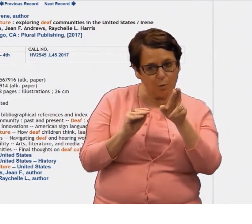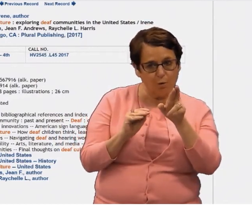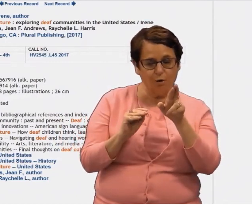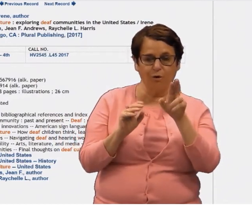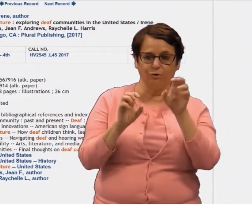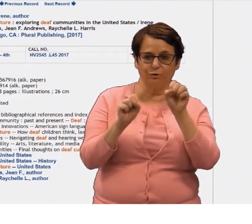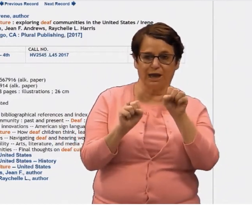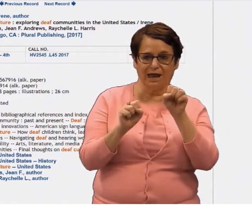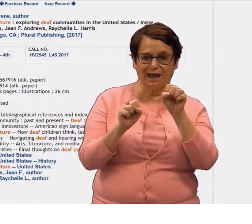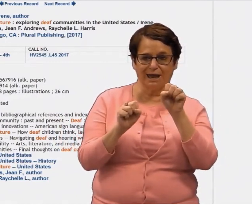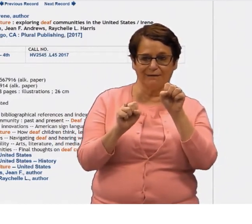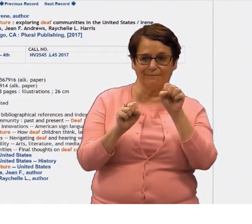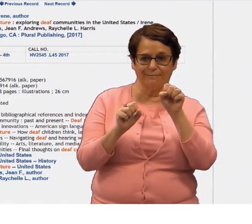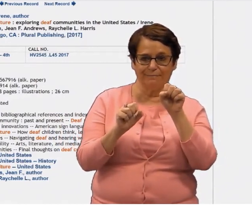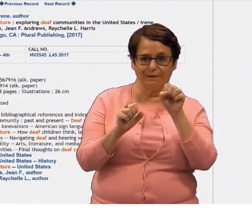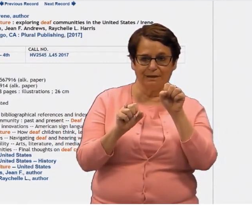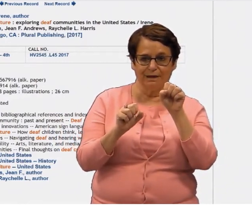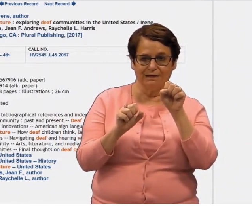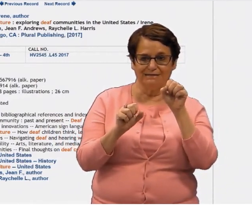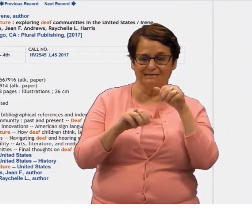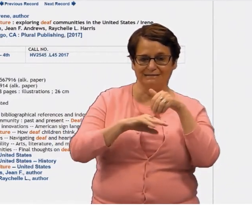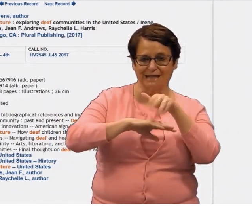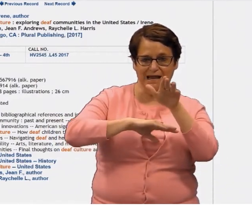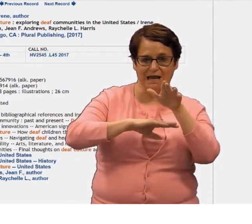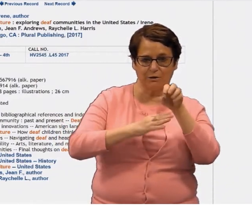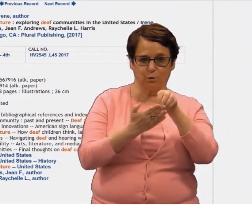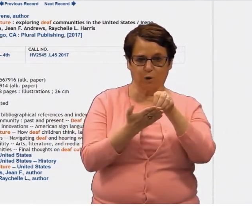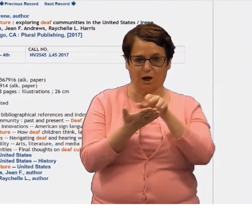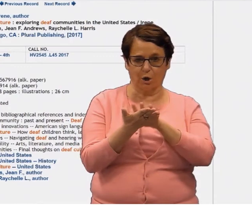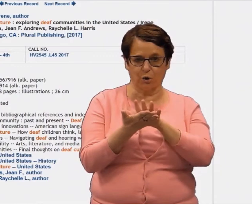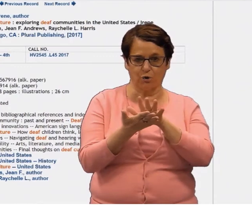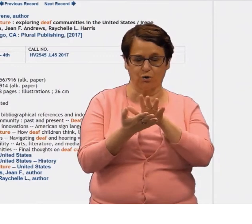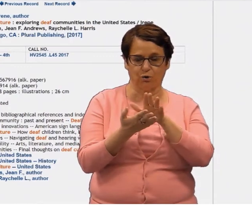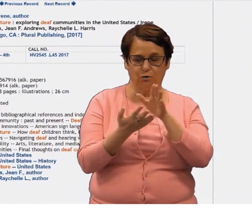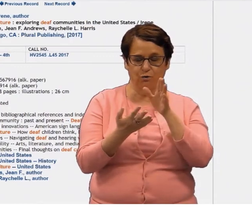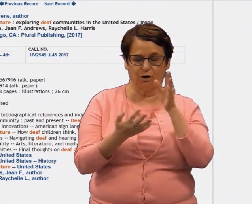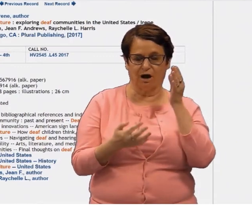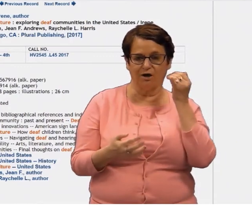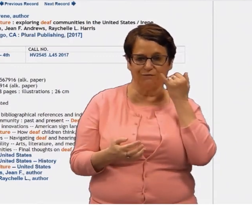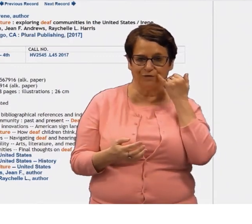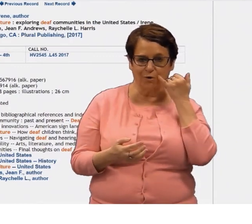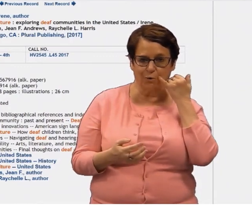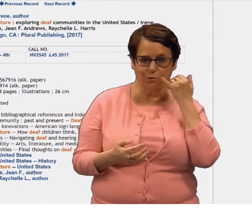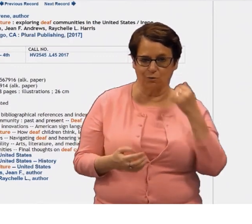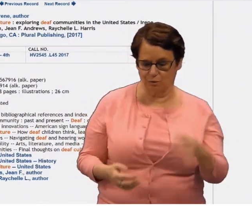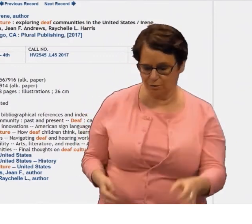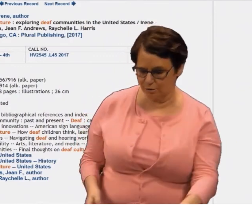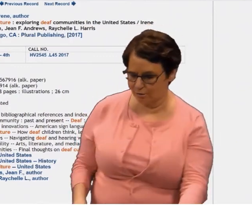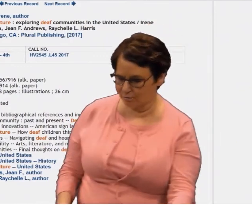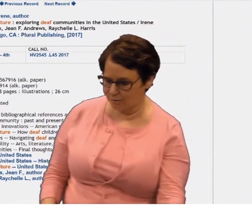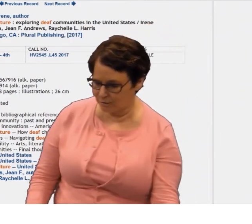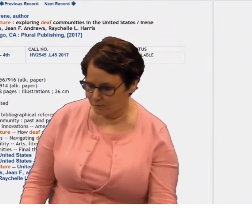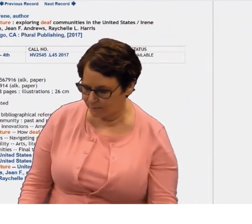You can write down the call number or you can send the record to your phone.